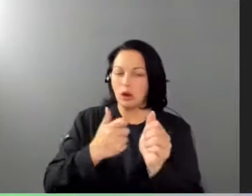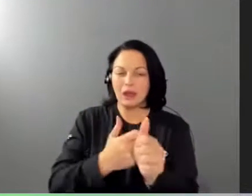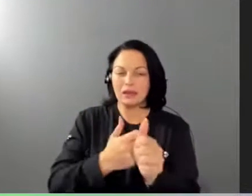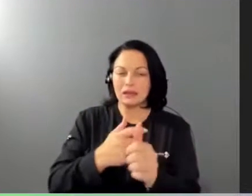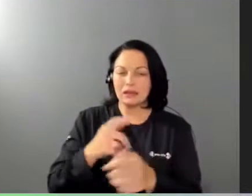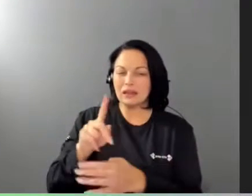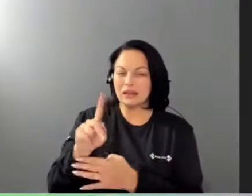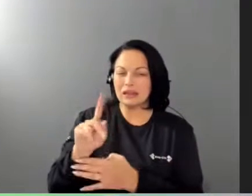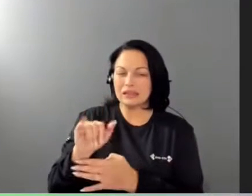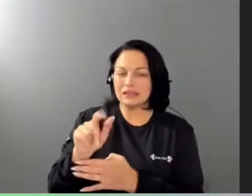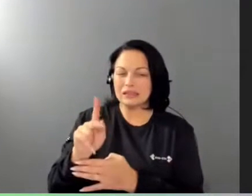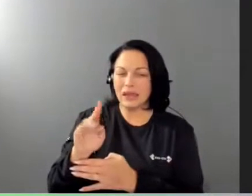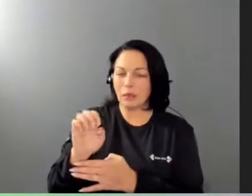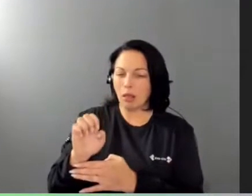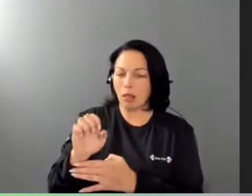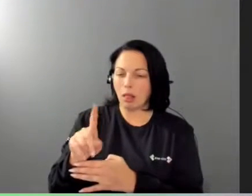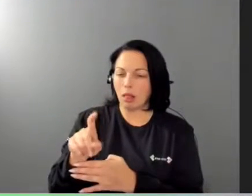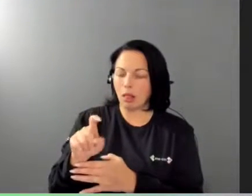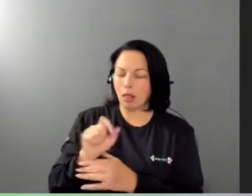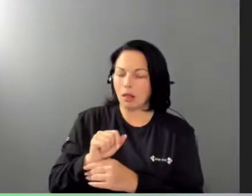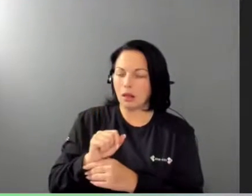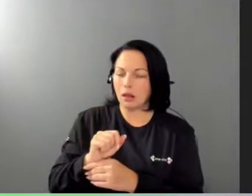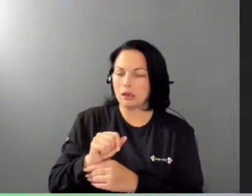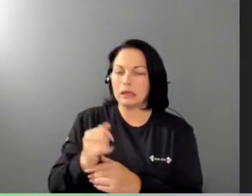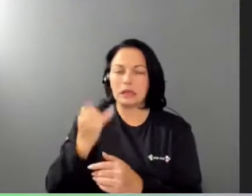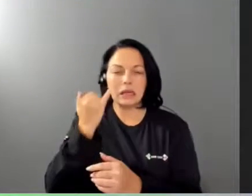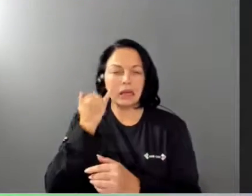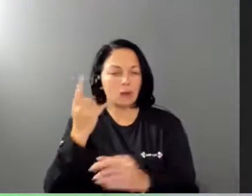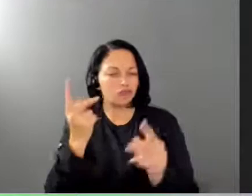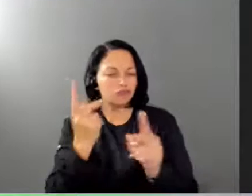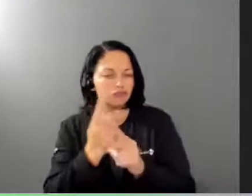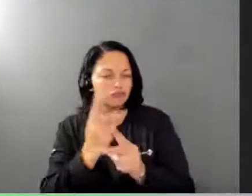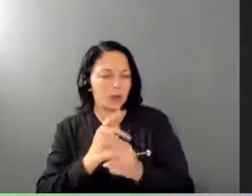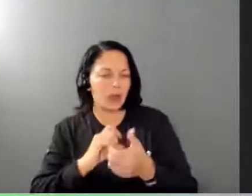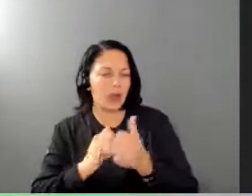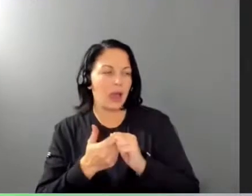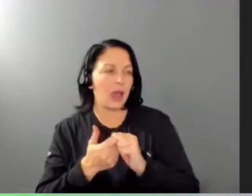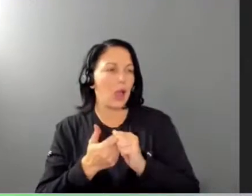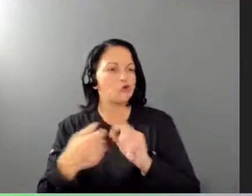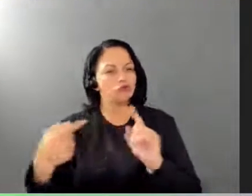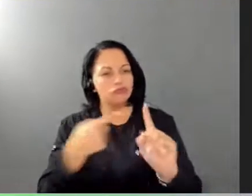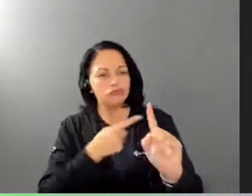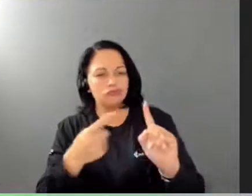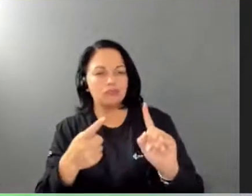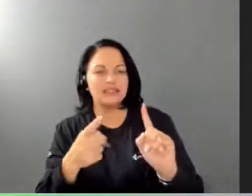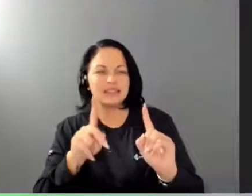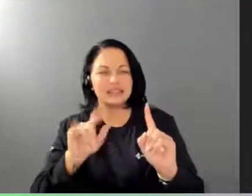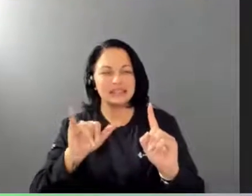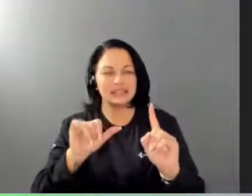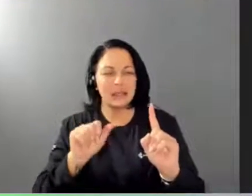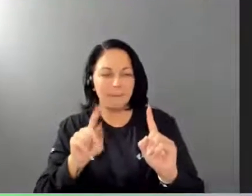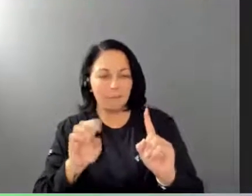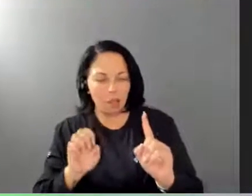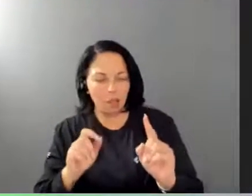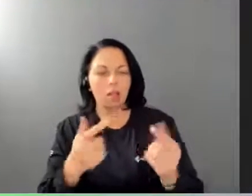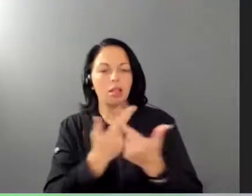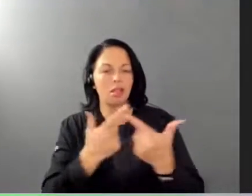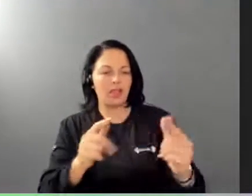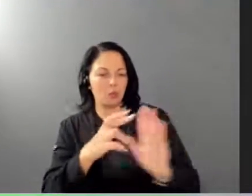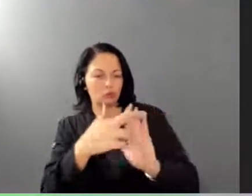part of that question, just to clarify where teams pushing back on the fact that we were tracking this disabled chemic